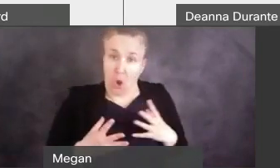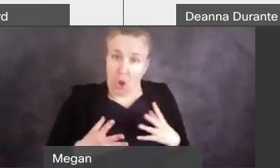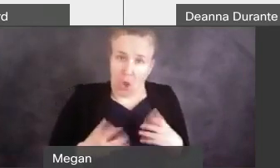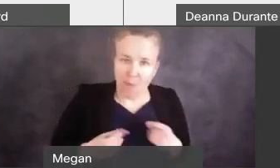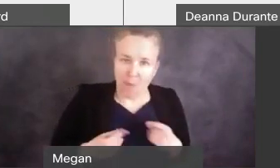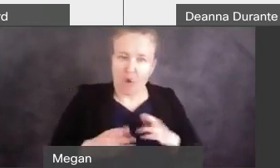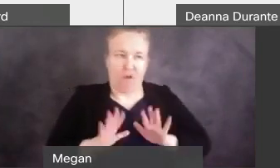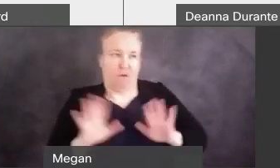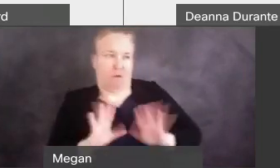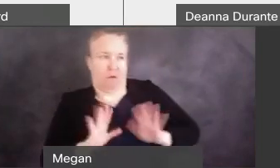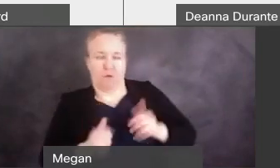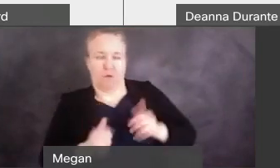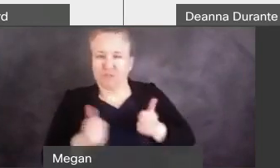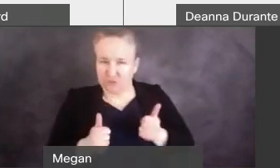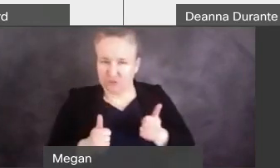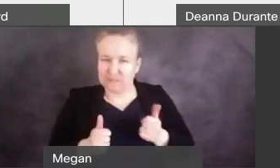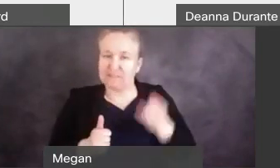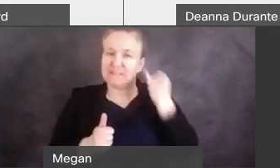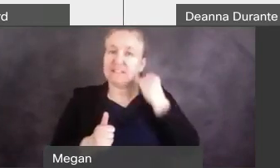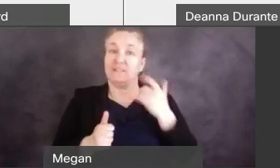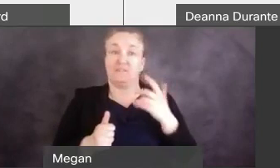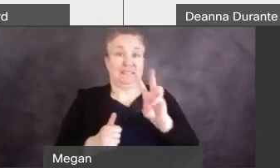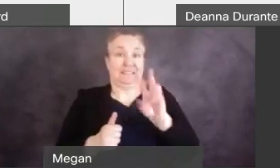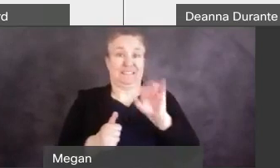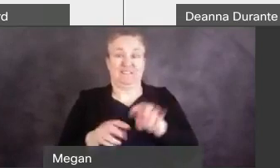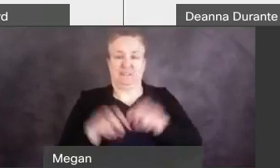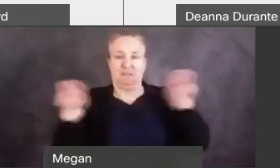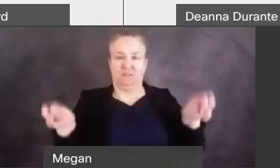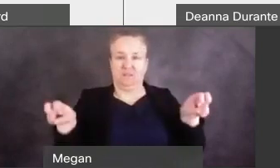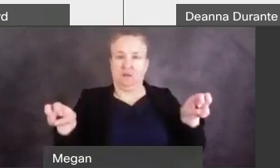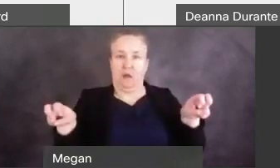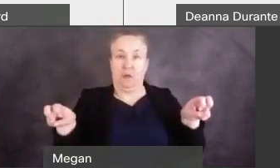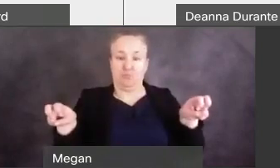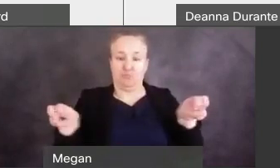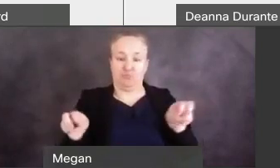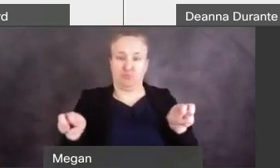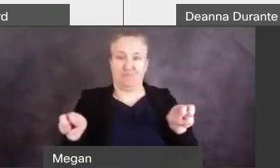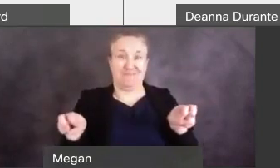if children are closer together than six feet, then the number of children that will need to